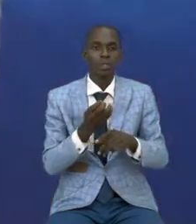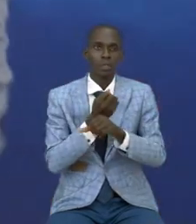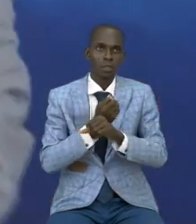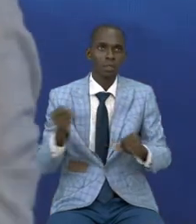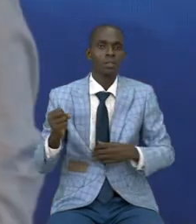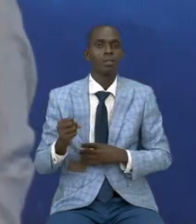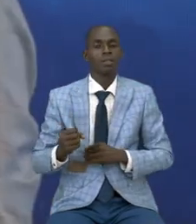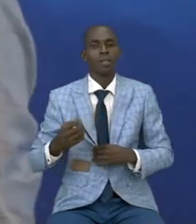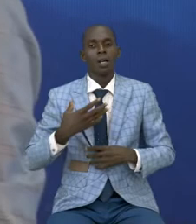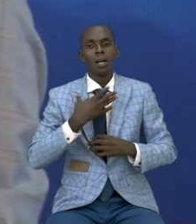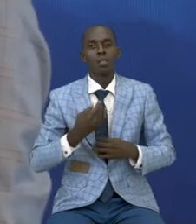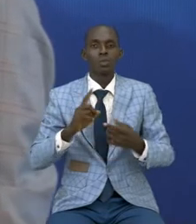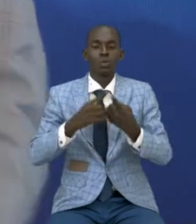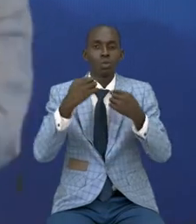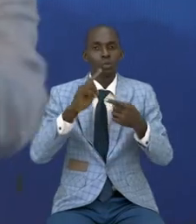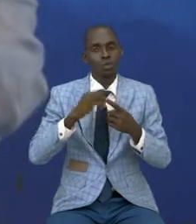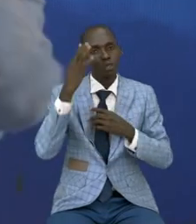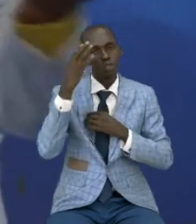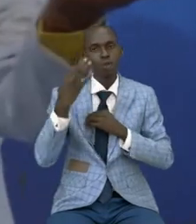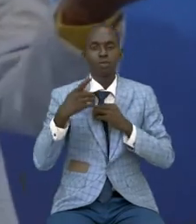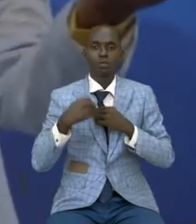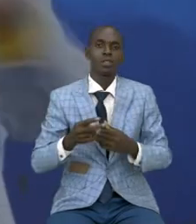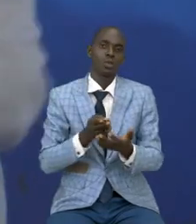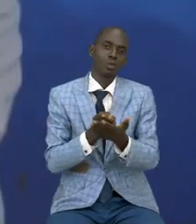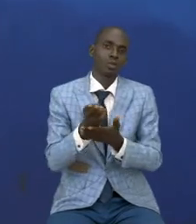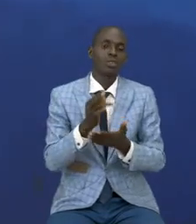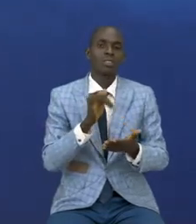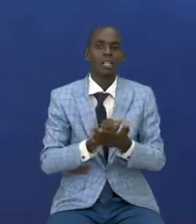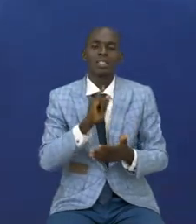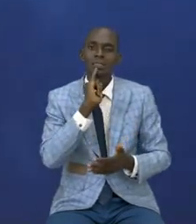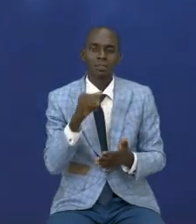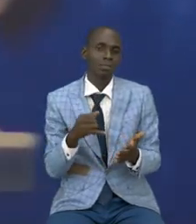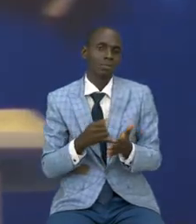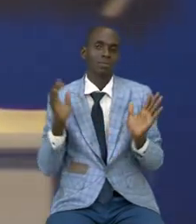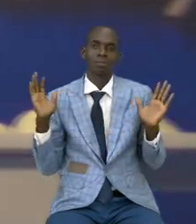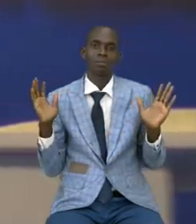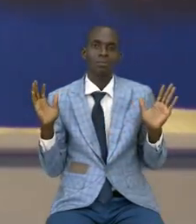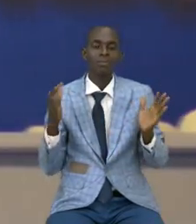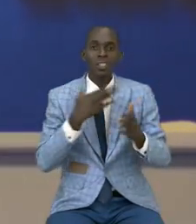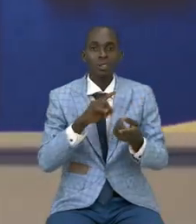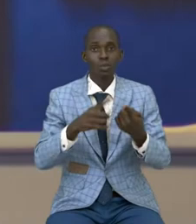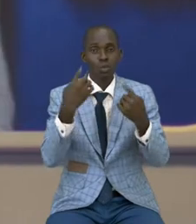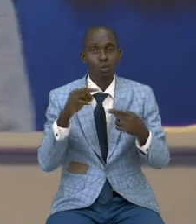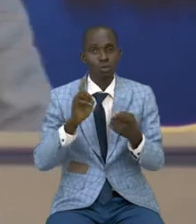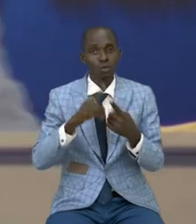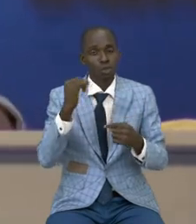unto the knowledge of the truth that's it that's it and to come to the knowledge of the truth look